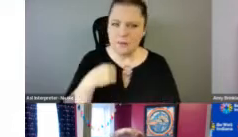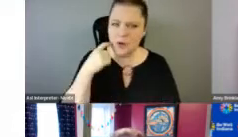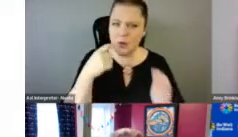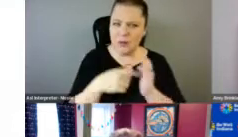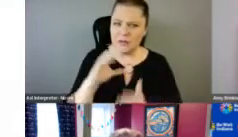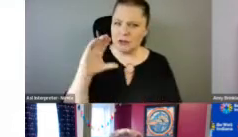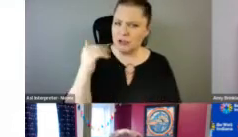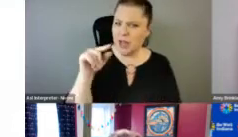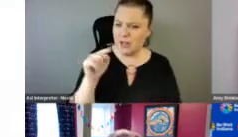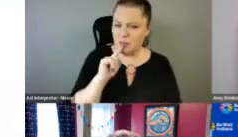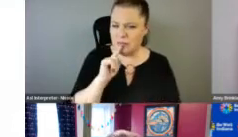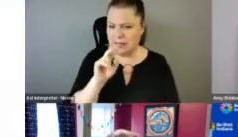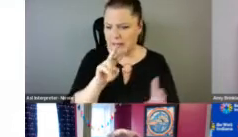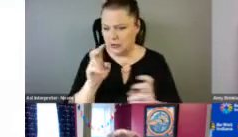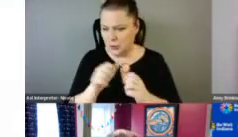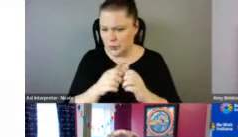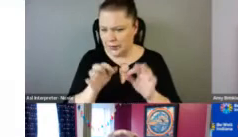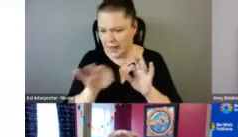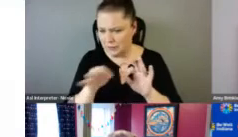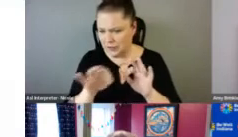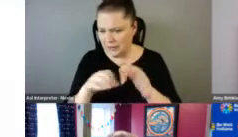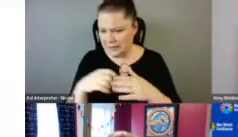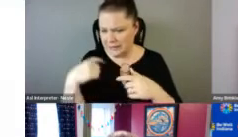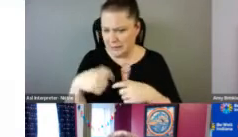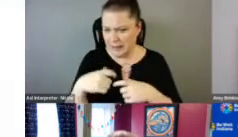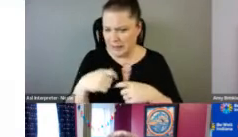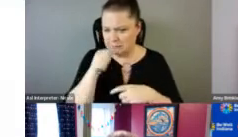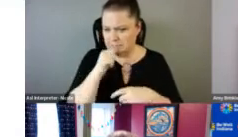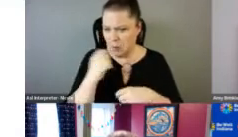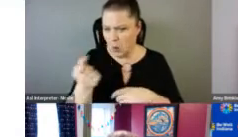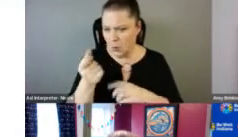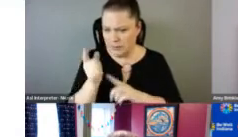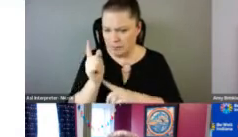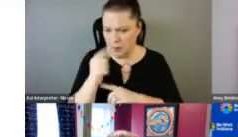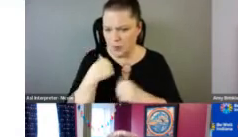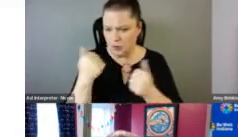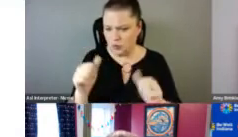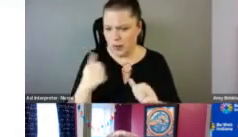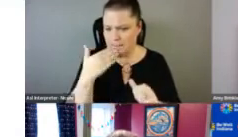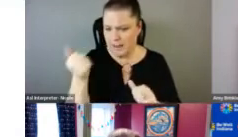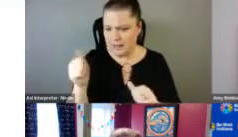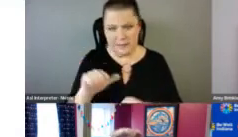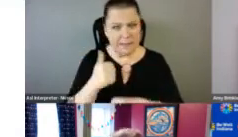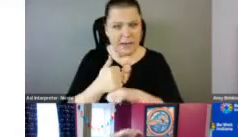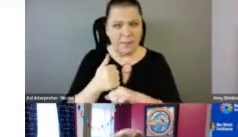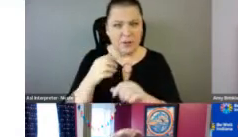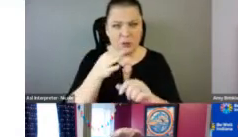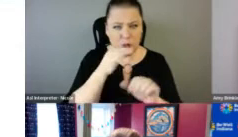have an issue with Spanish captioning. Please hold tight with that. And we will do our best to get that up as soon as possible. And thanks for letting